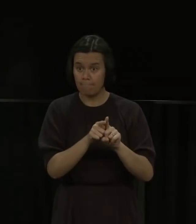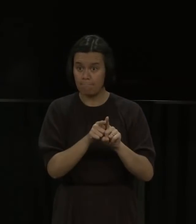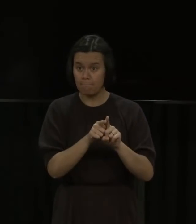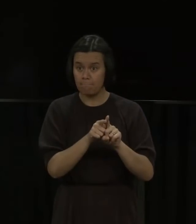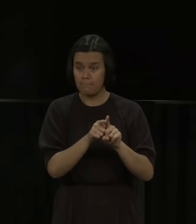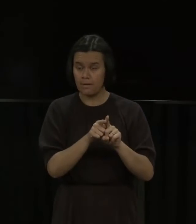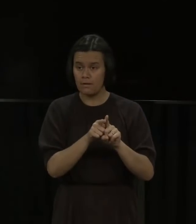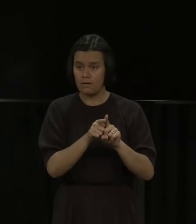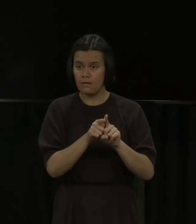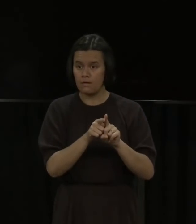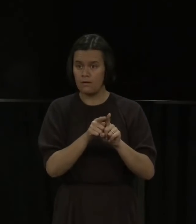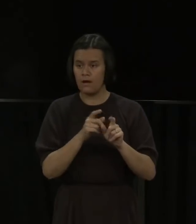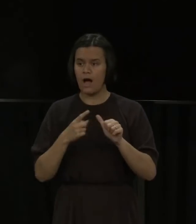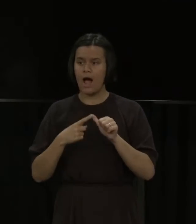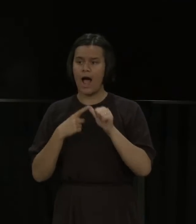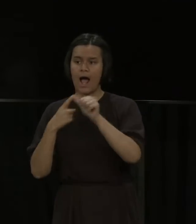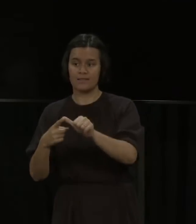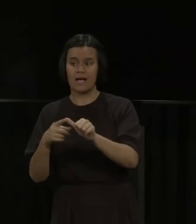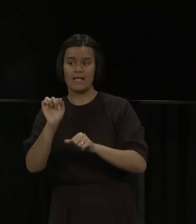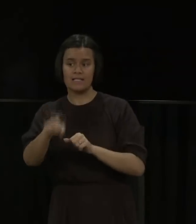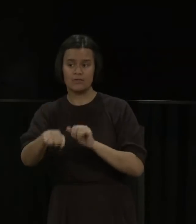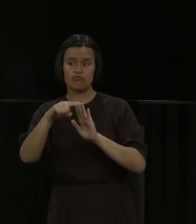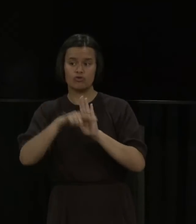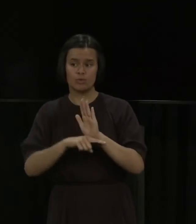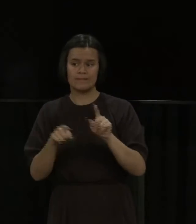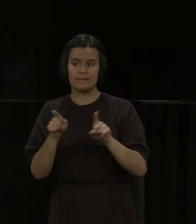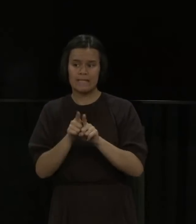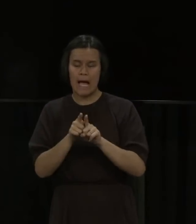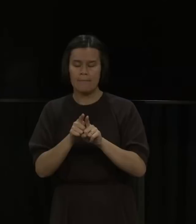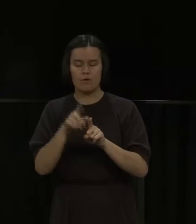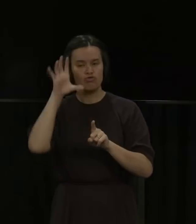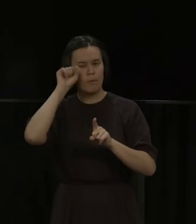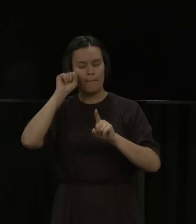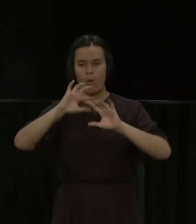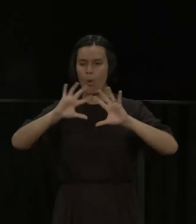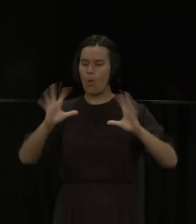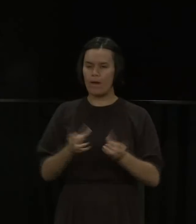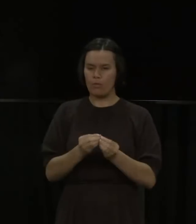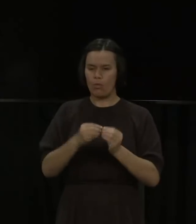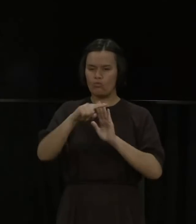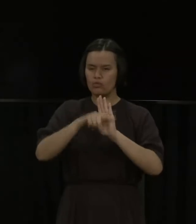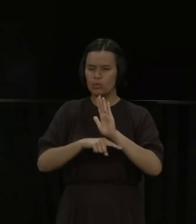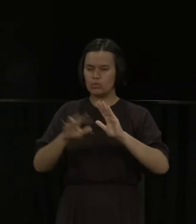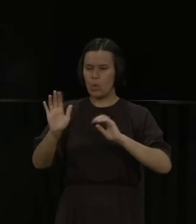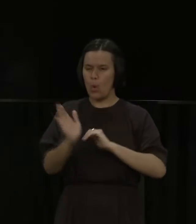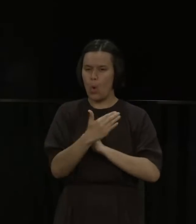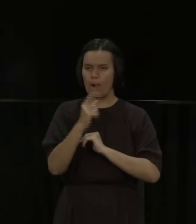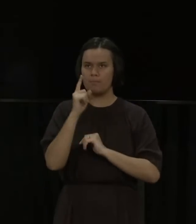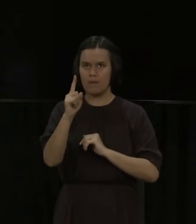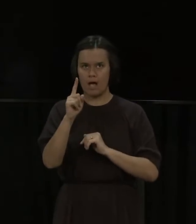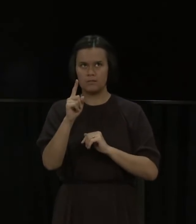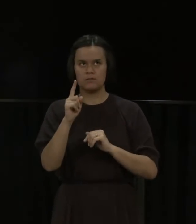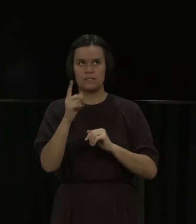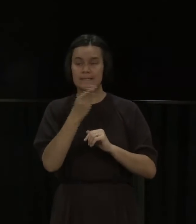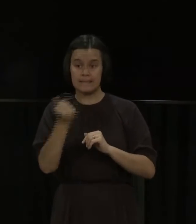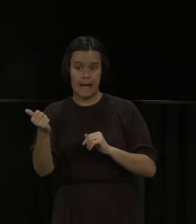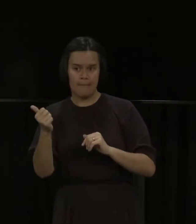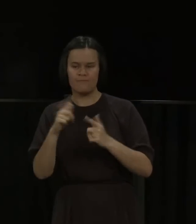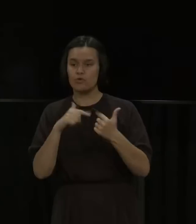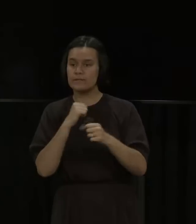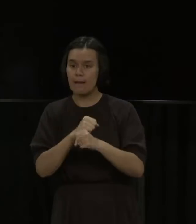that change and what is it? >>